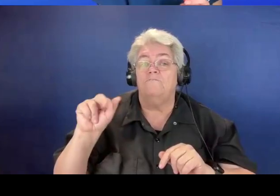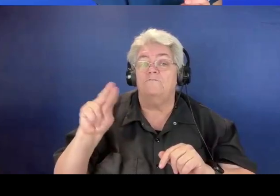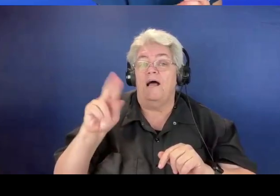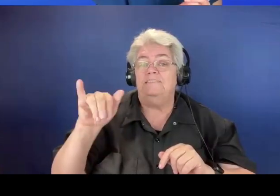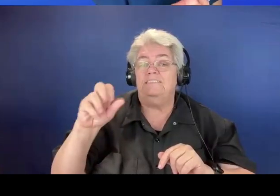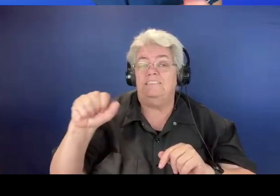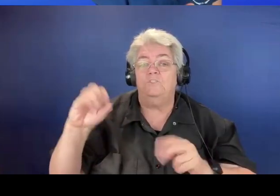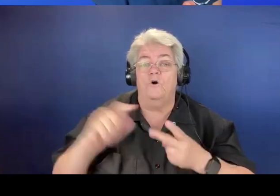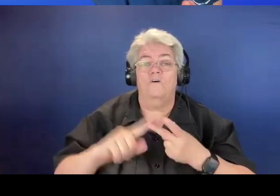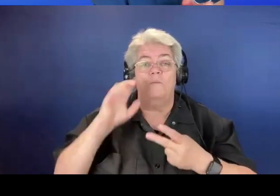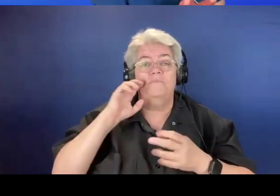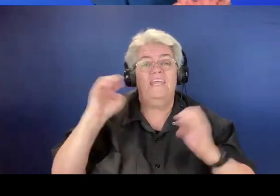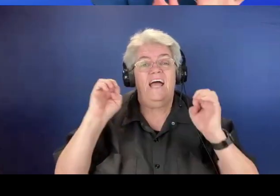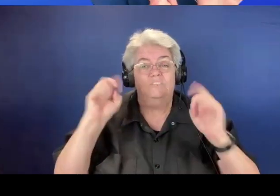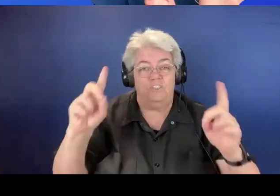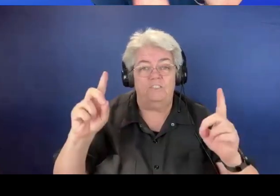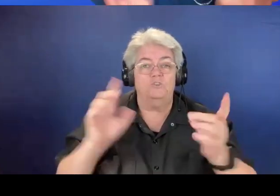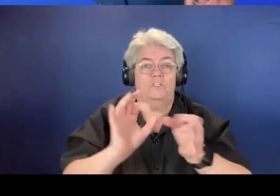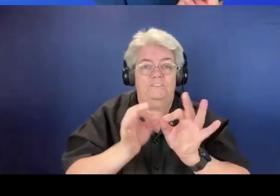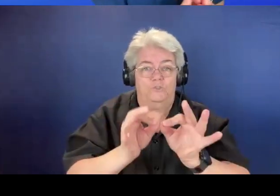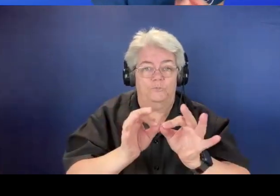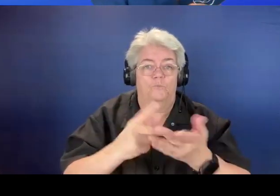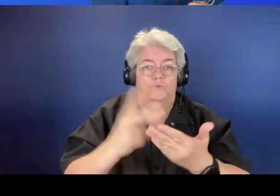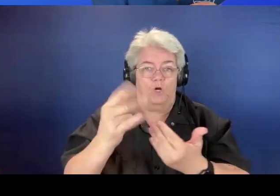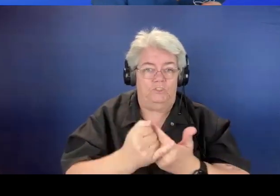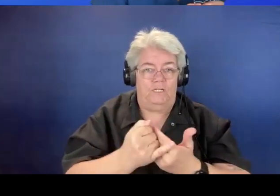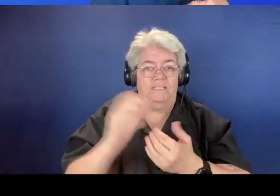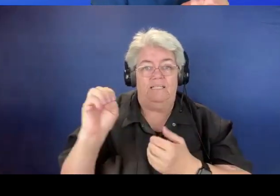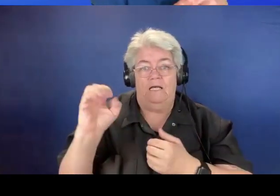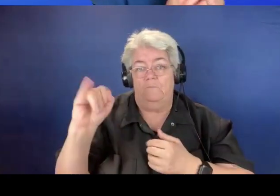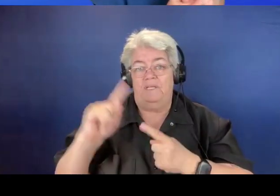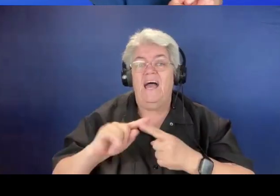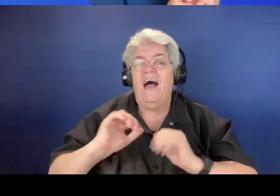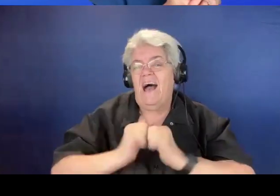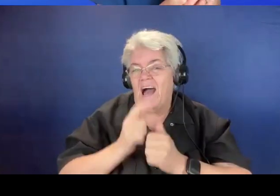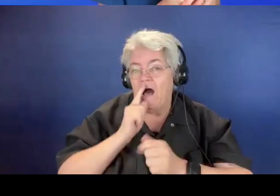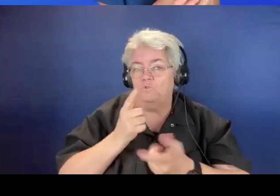Project, EIP, on working with an interpreter and in the classroom.